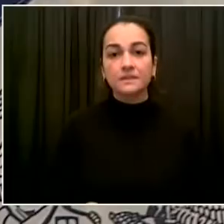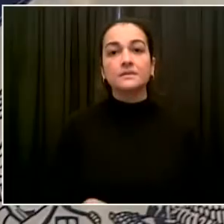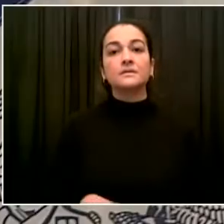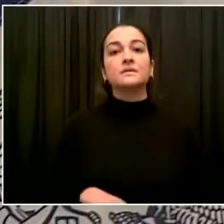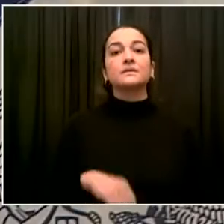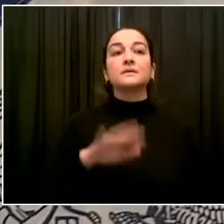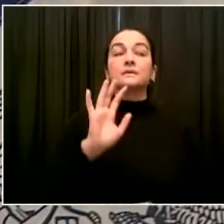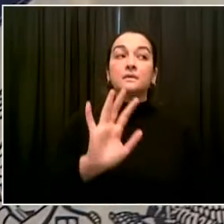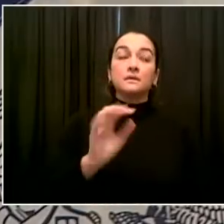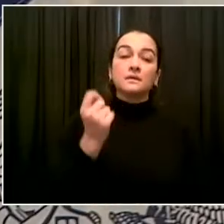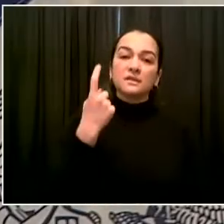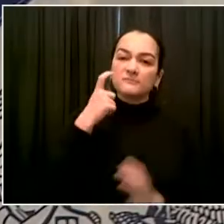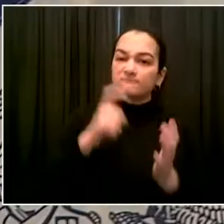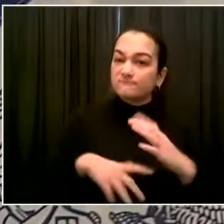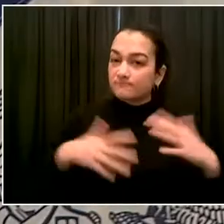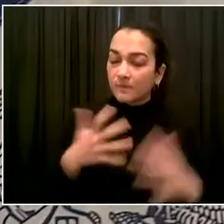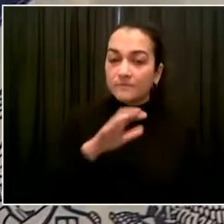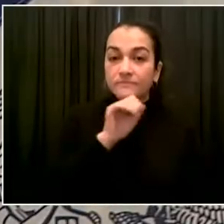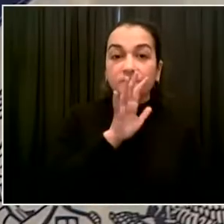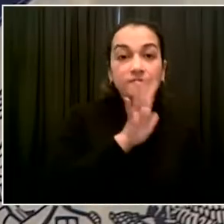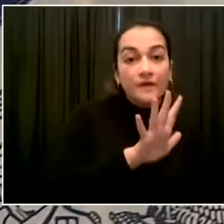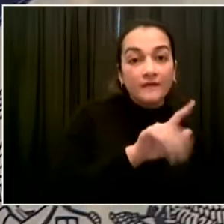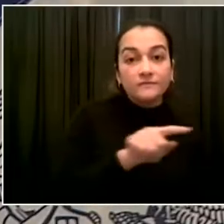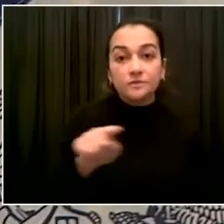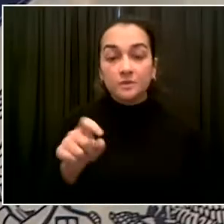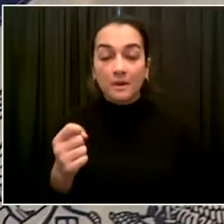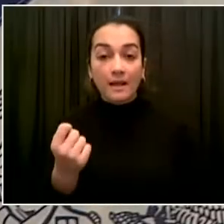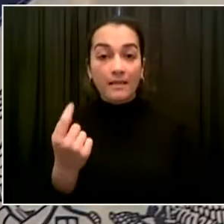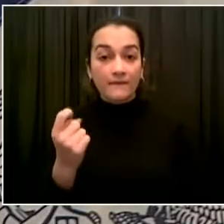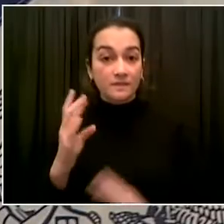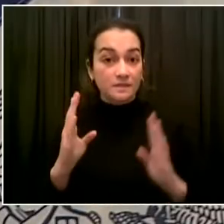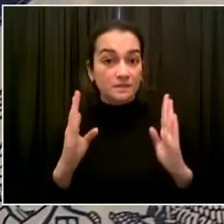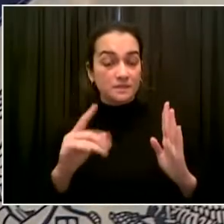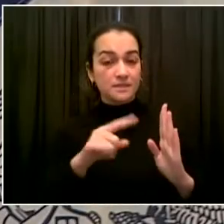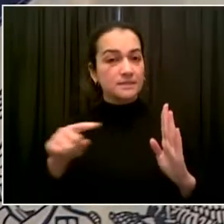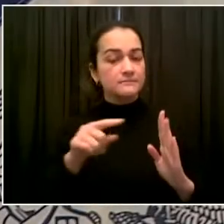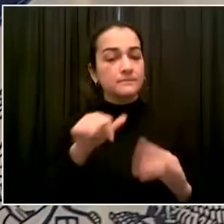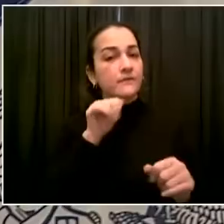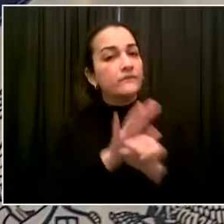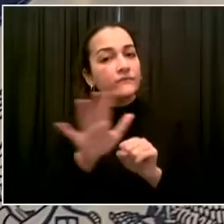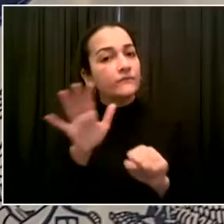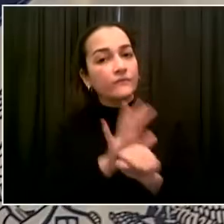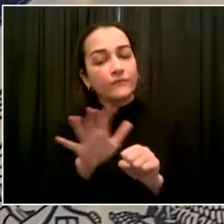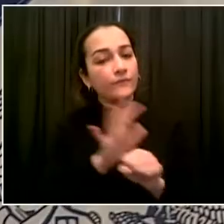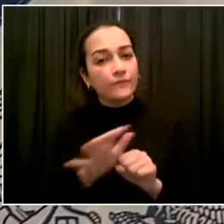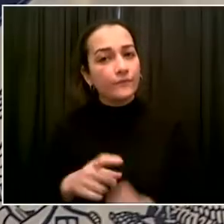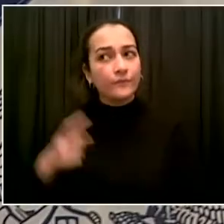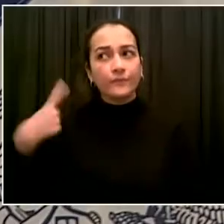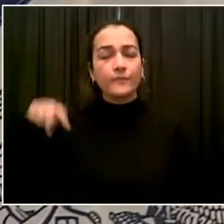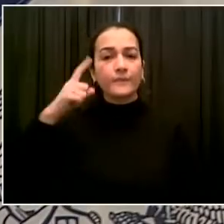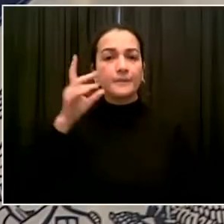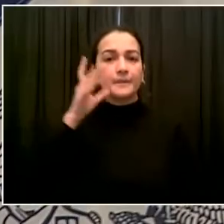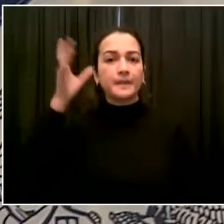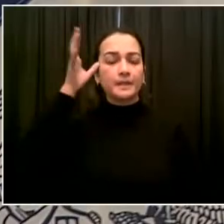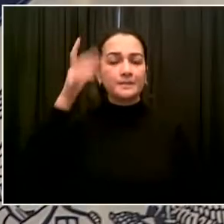THE GRP OUOF KIDS AND THE 12th A 17 YEAR RANGE AND WE HAVE TO GET MORE PROGRESS IN THE 5 TO 11-YEAR- OLD. THIS IS WHERE WE NEED TO MOVE